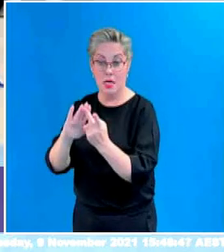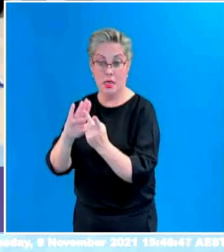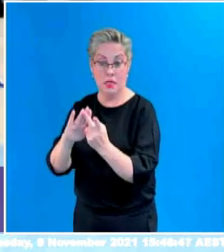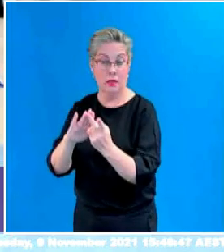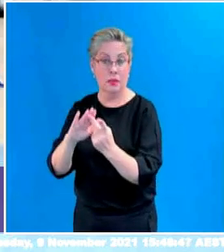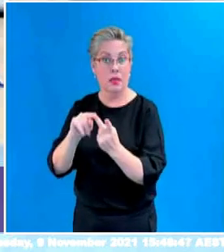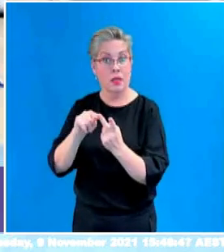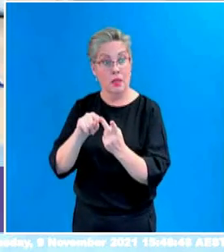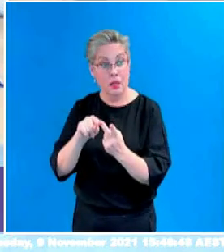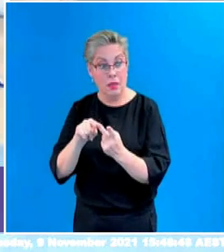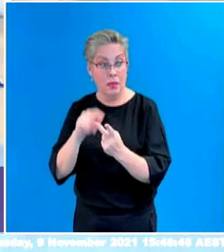Mr Mansfield?